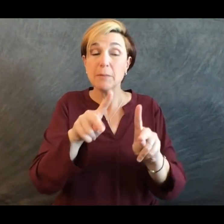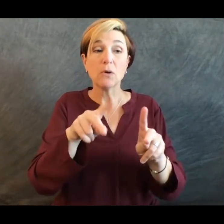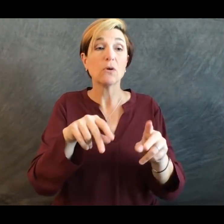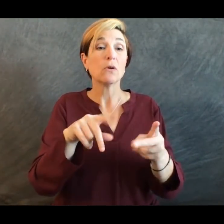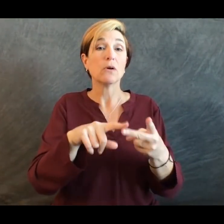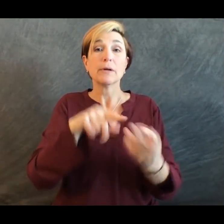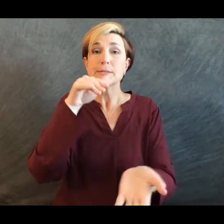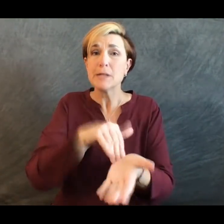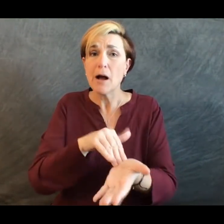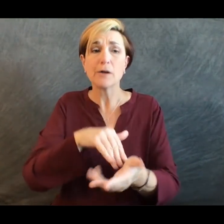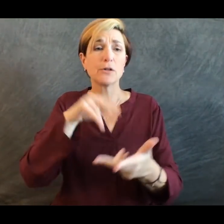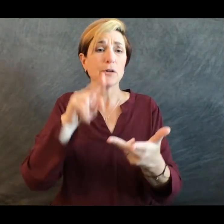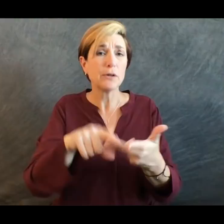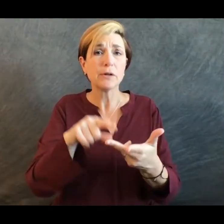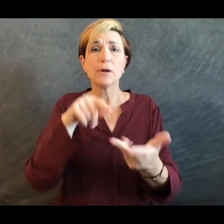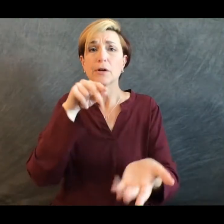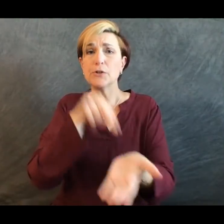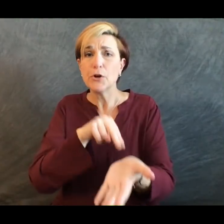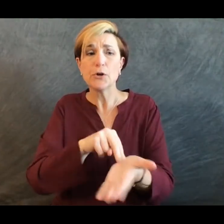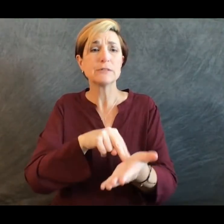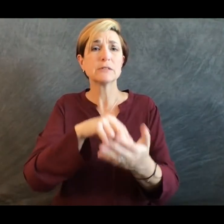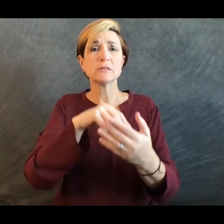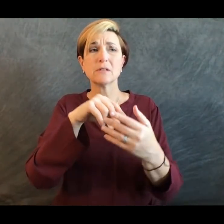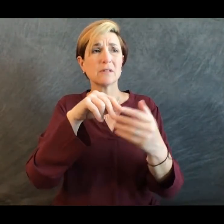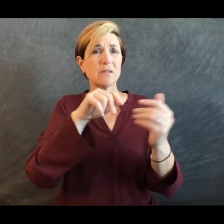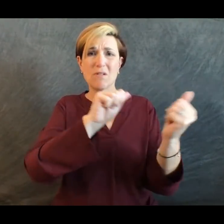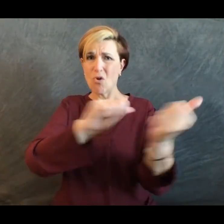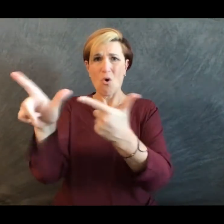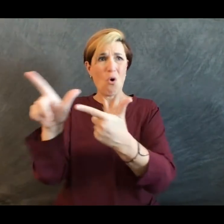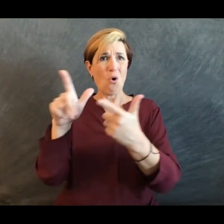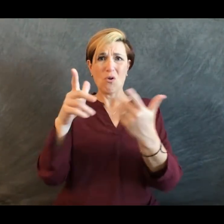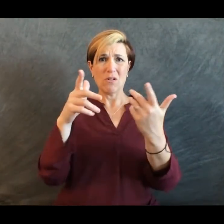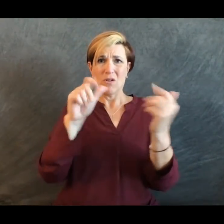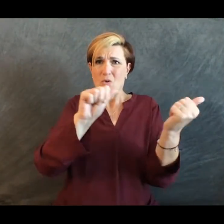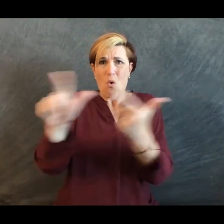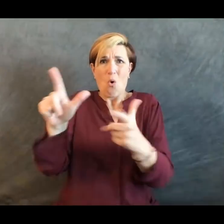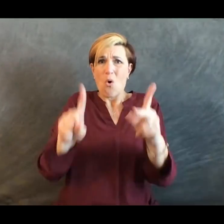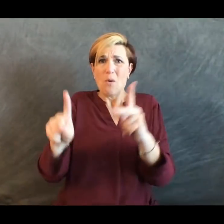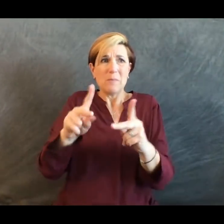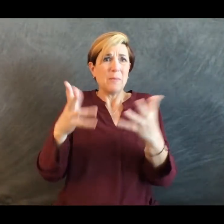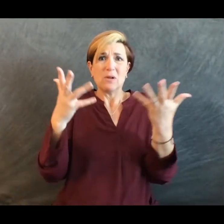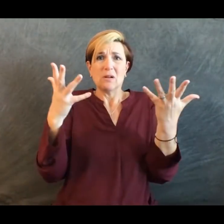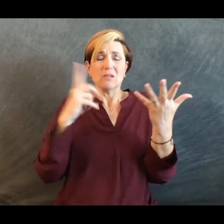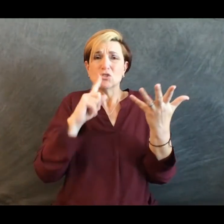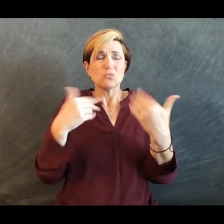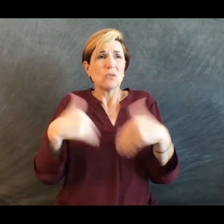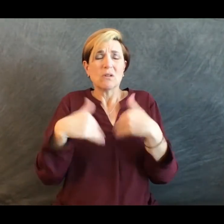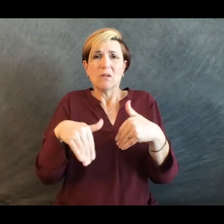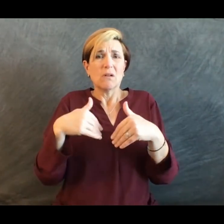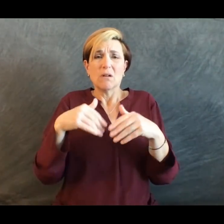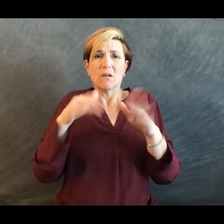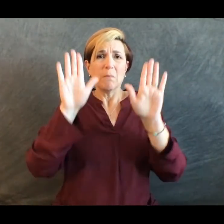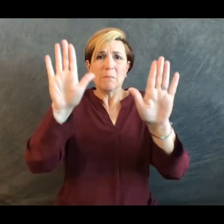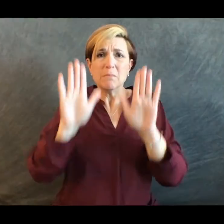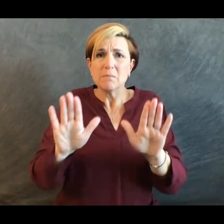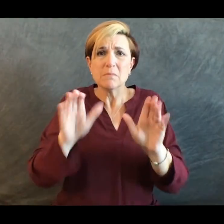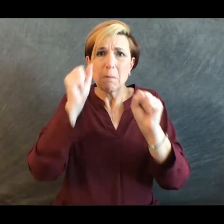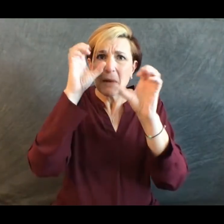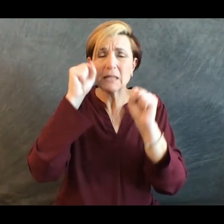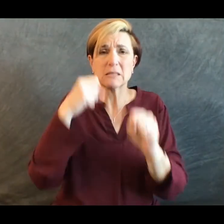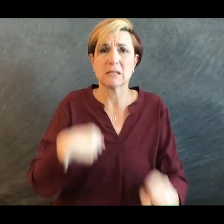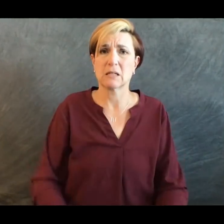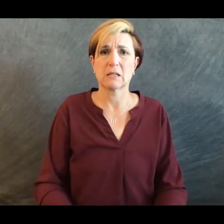just everybody everybody so so has been so amazing I was told this morning again